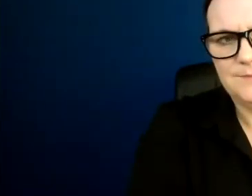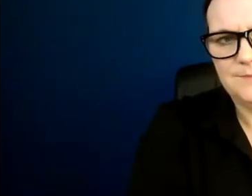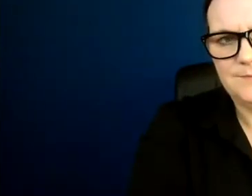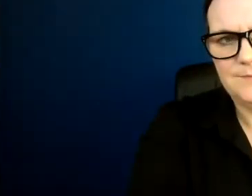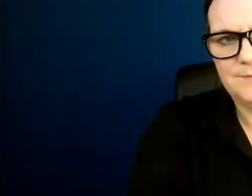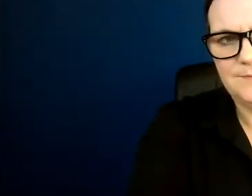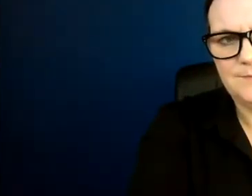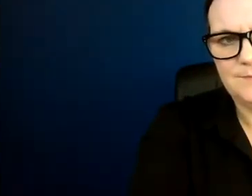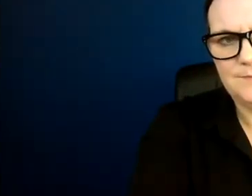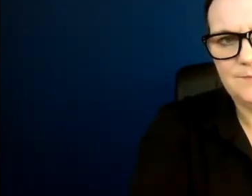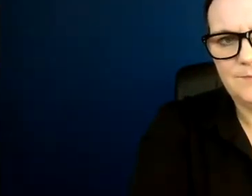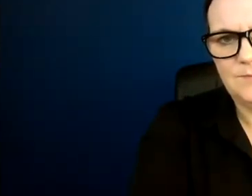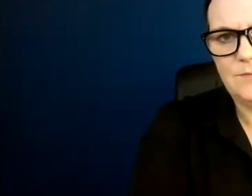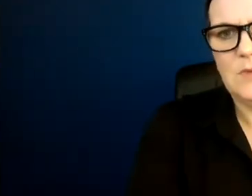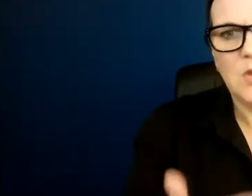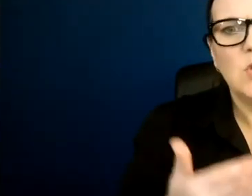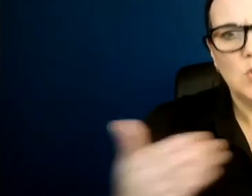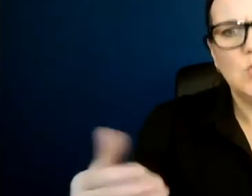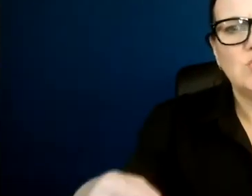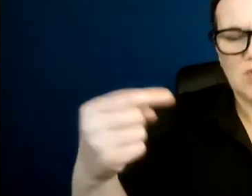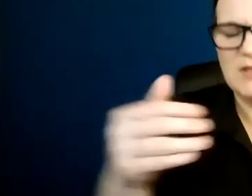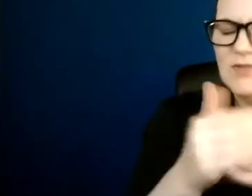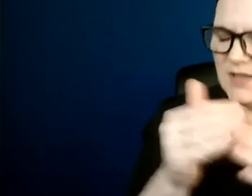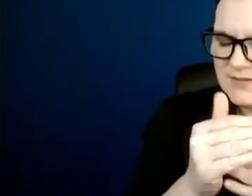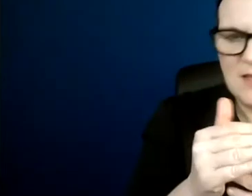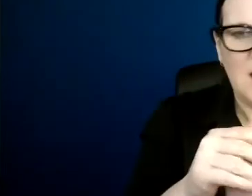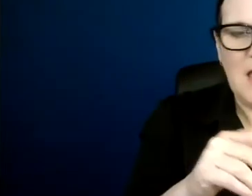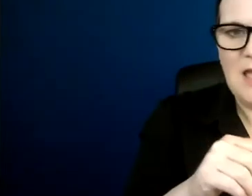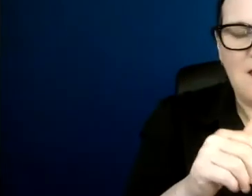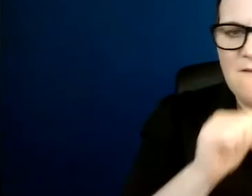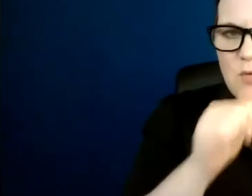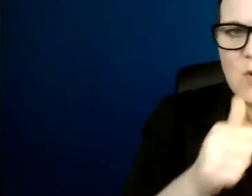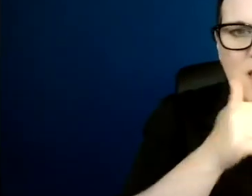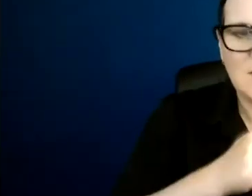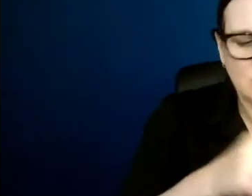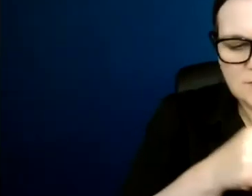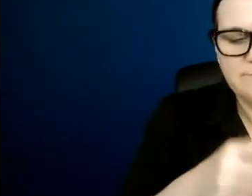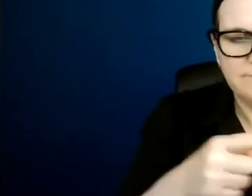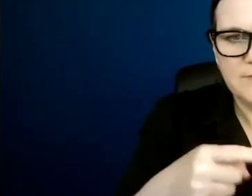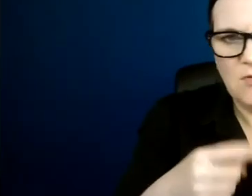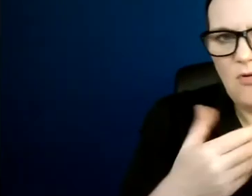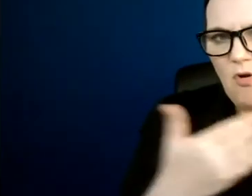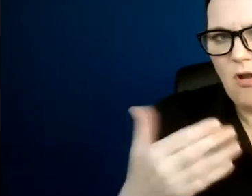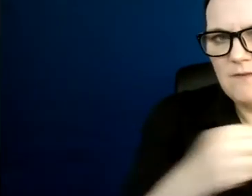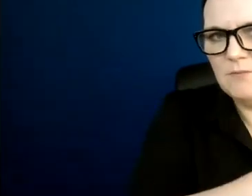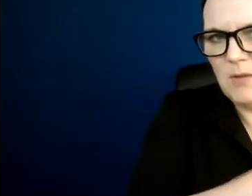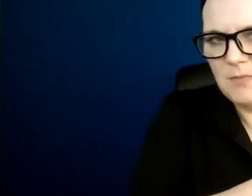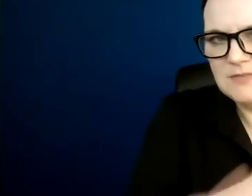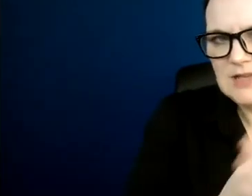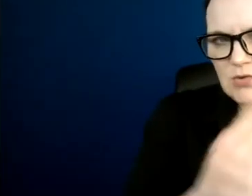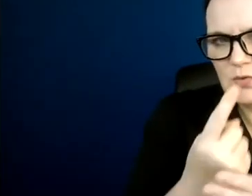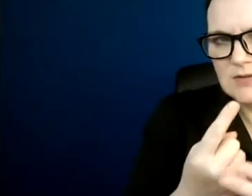I don't think that there would be answers to all of the problems and issues that arise, but I think